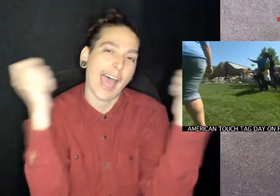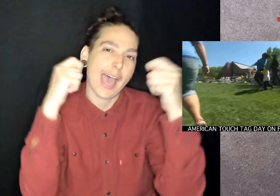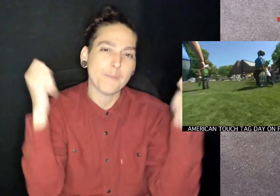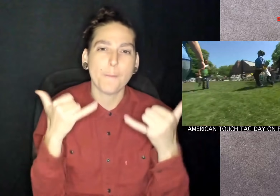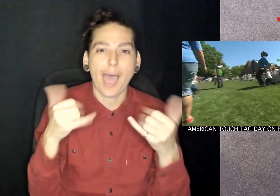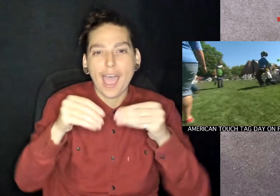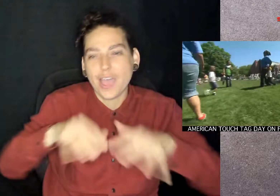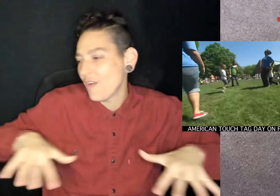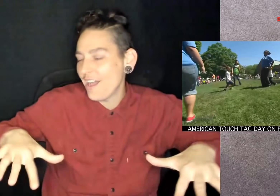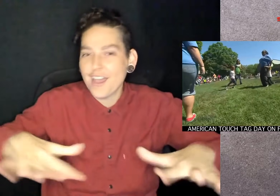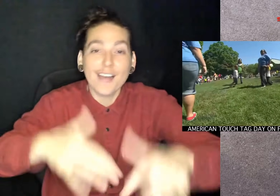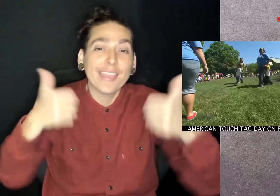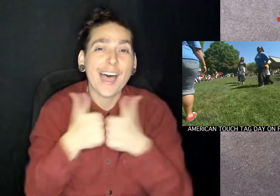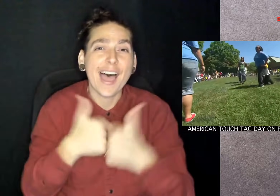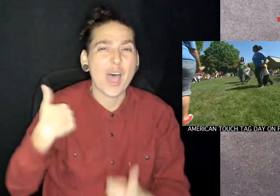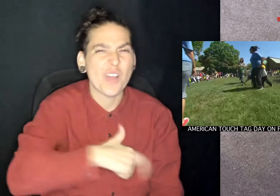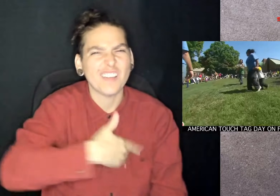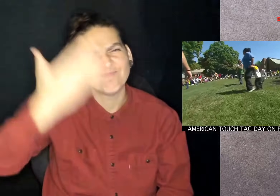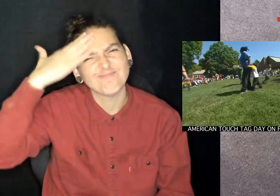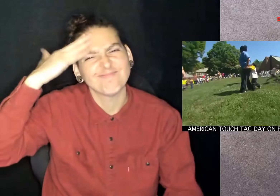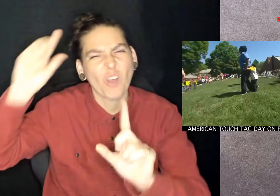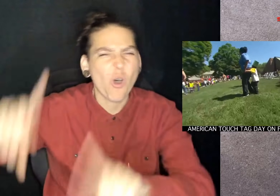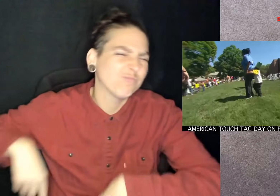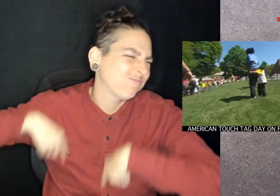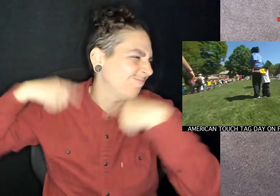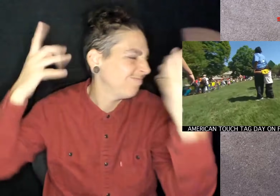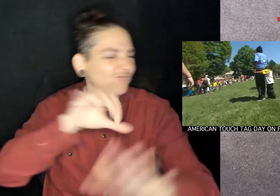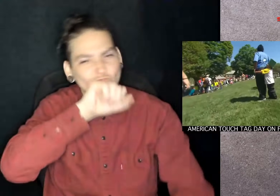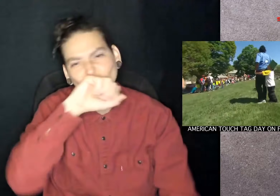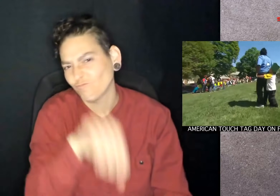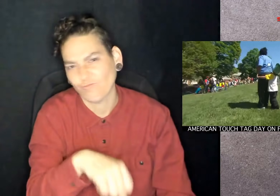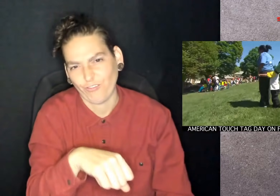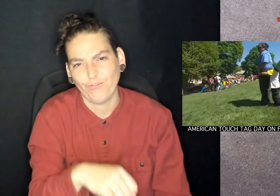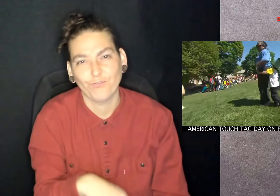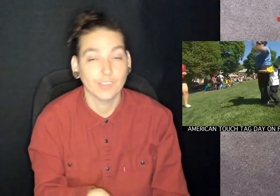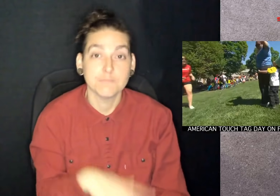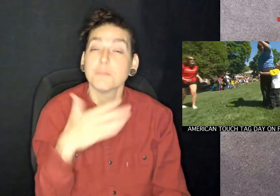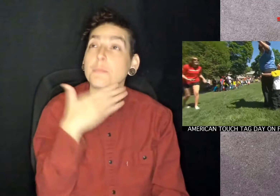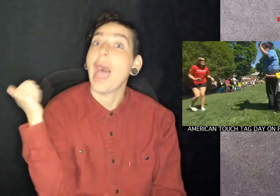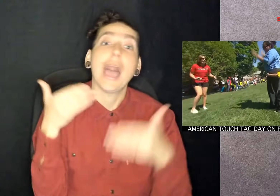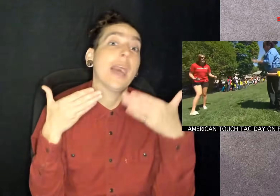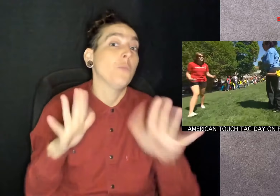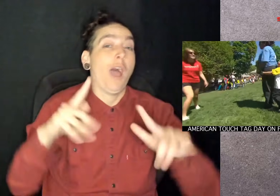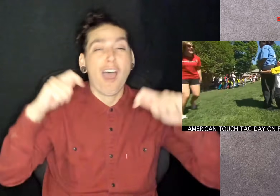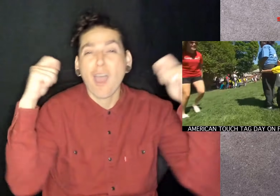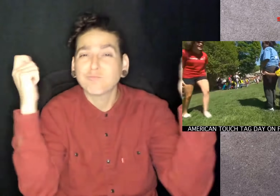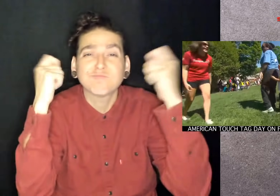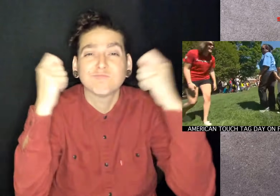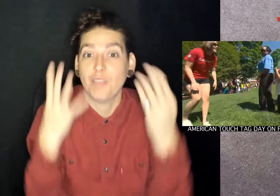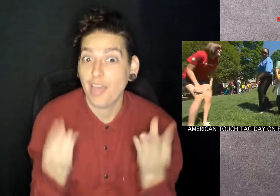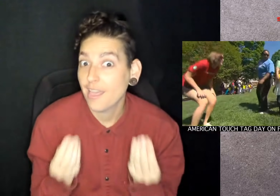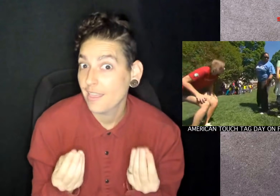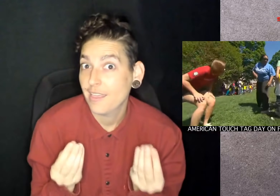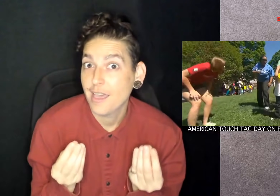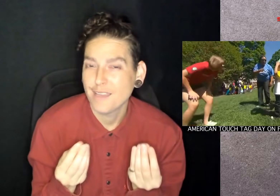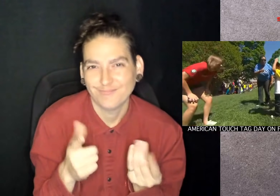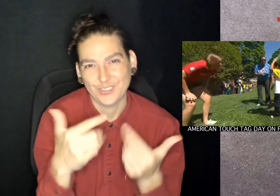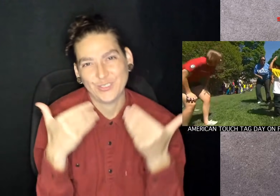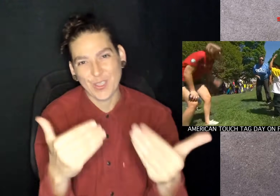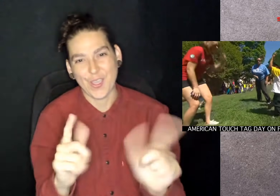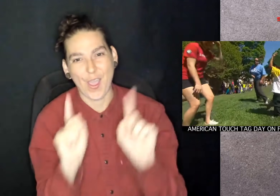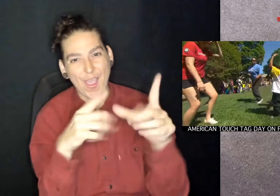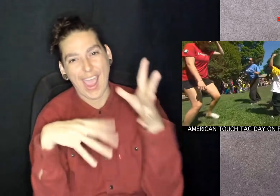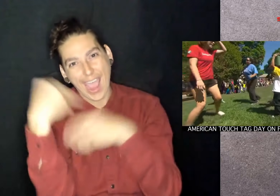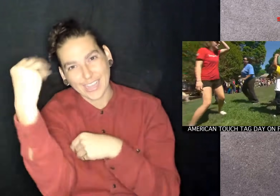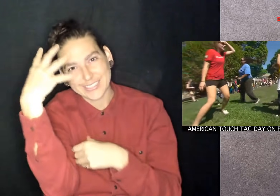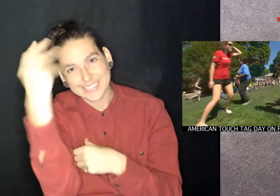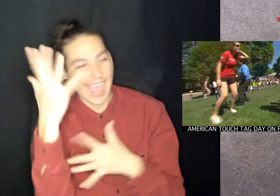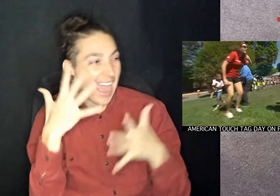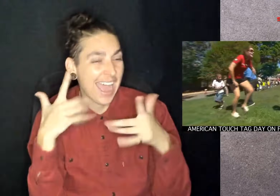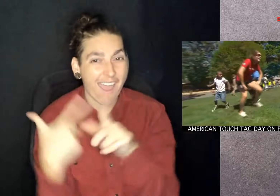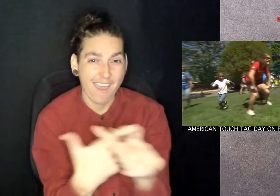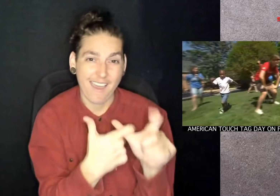playground game we all know and love the best way to celebrate is by going outside running